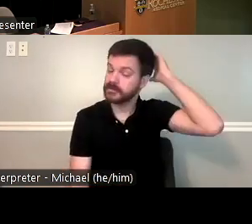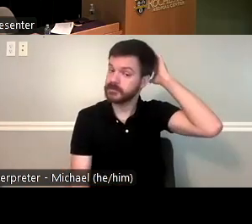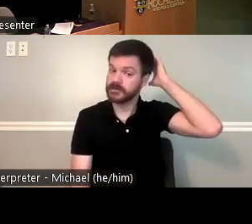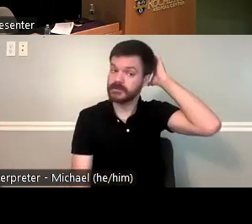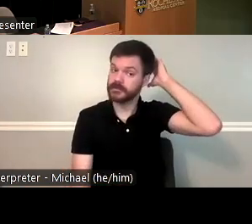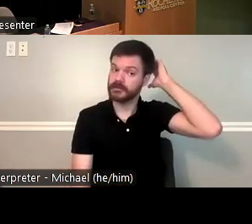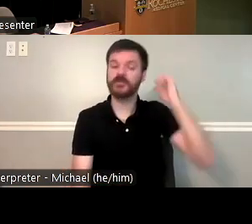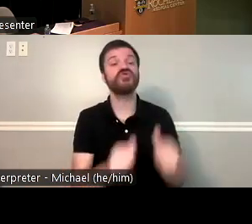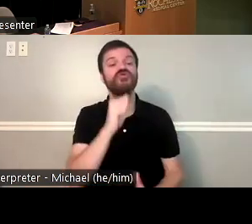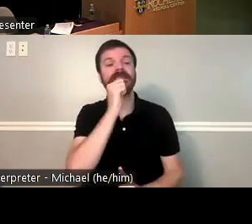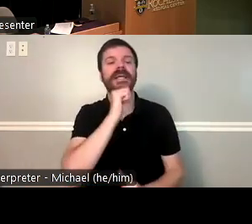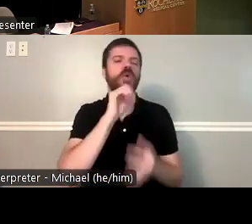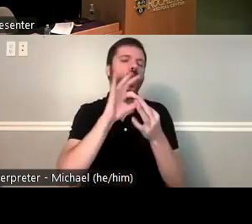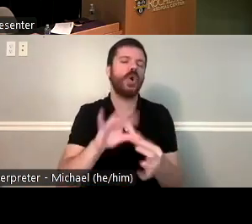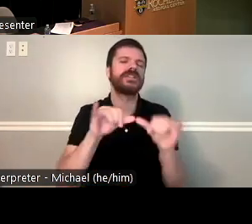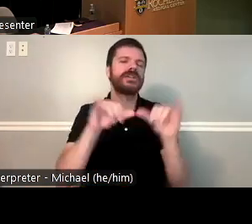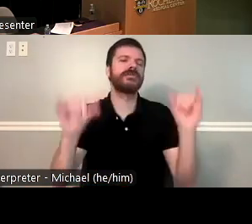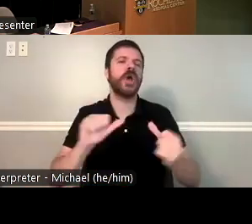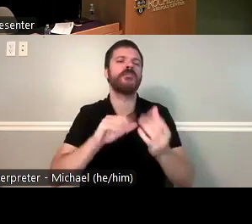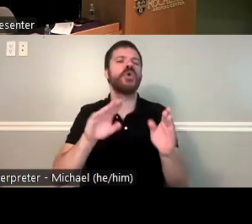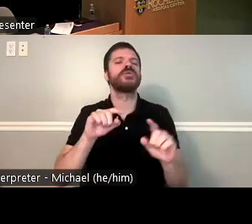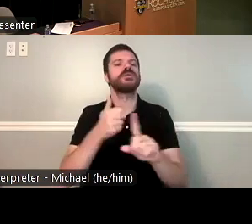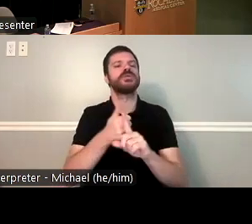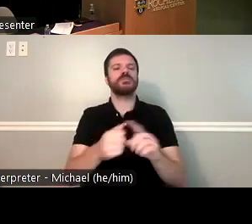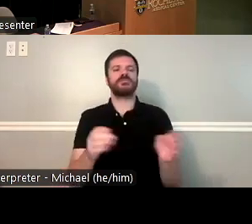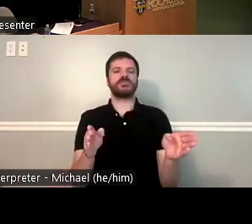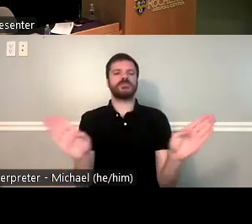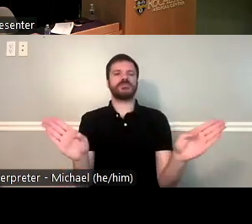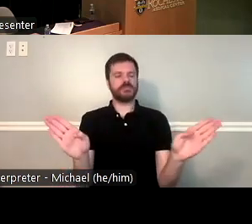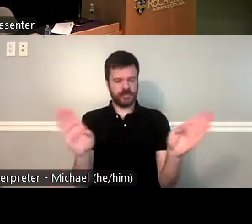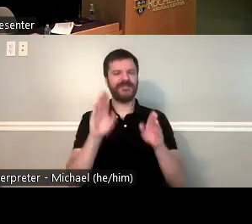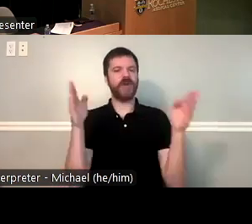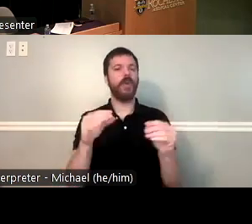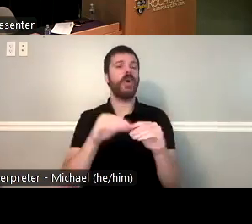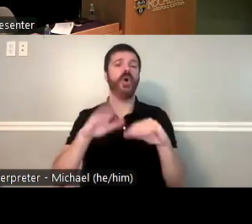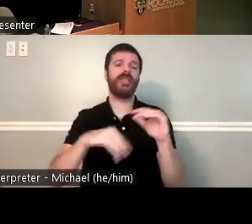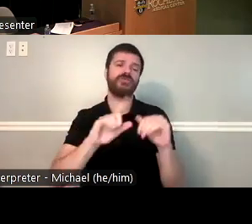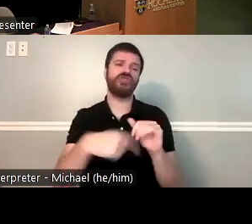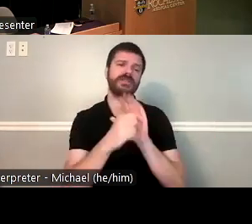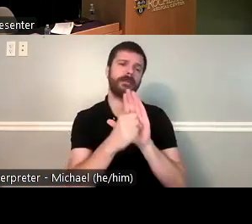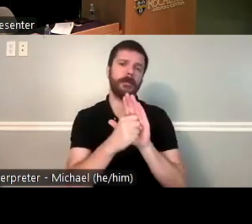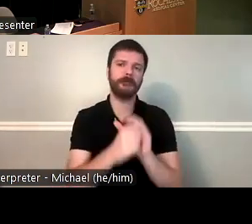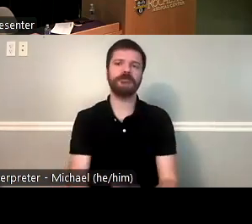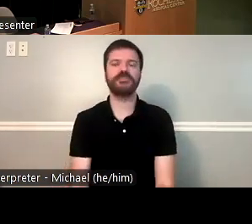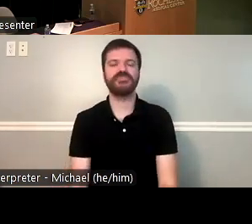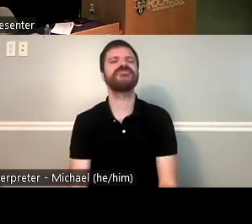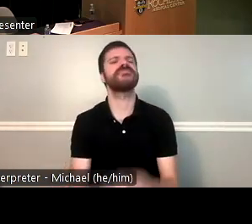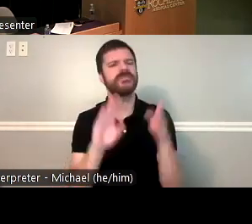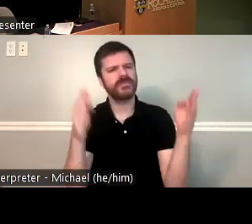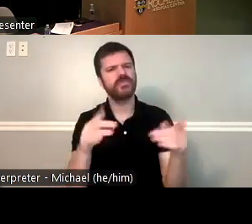systemic approach ex expands the focus uh Beyond symptoms to attend to the influences in family and